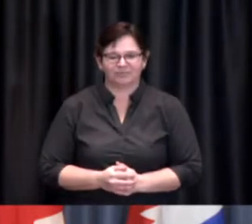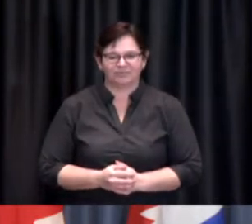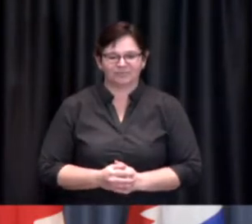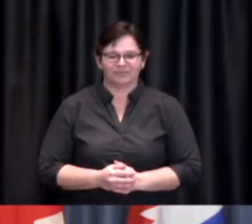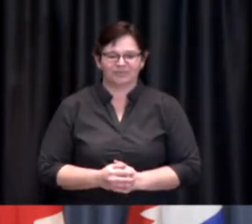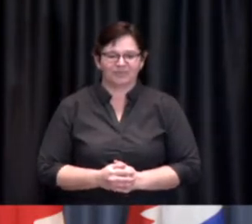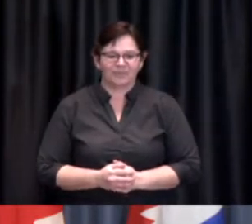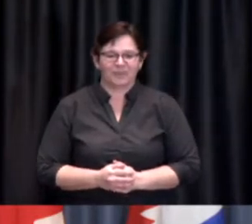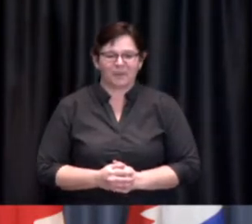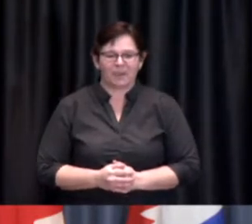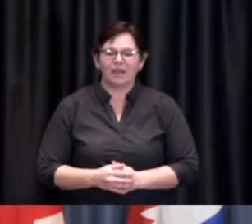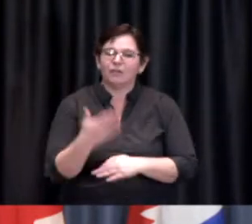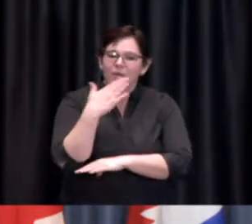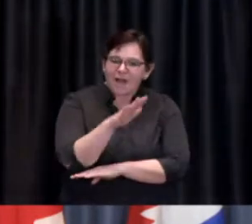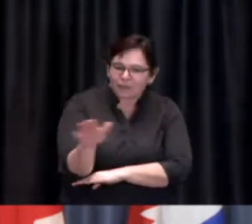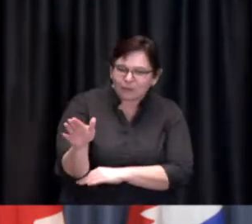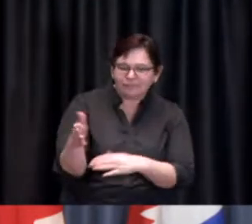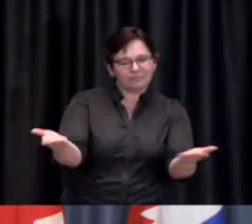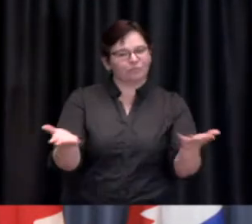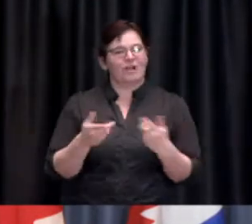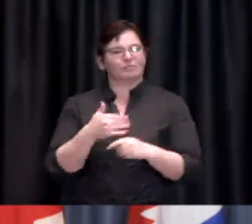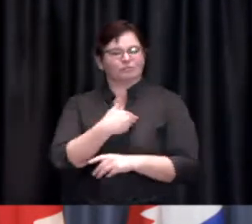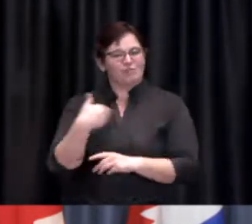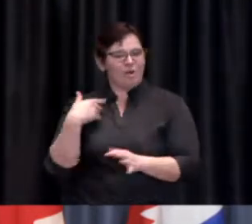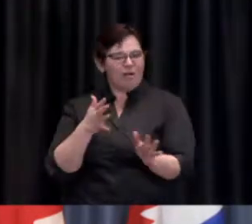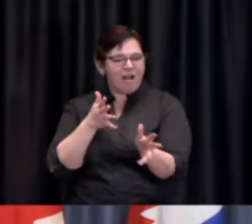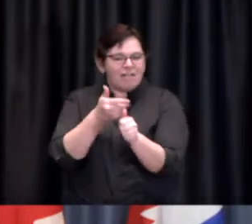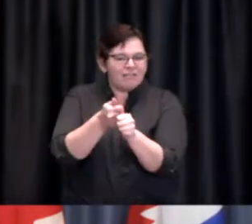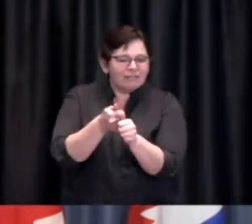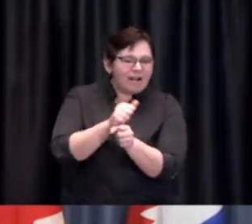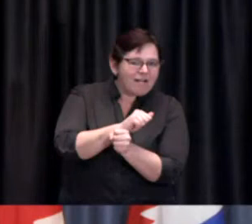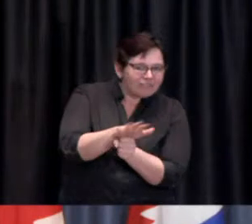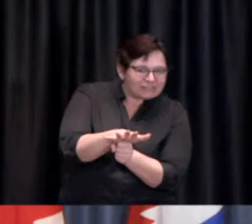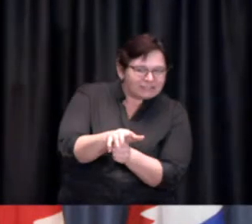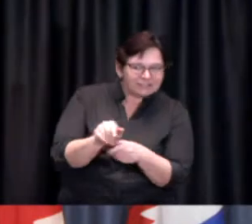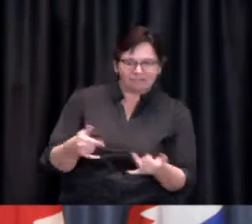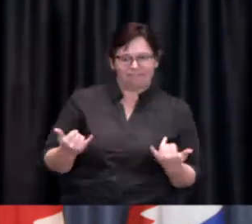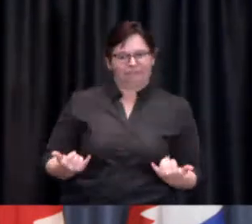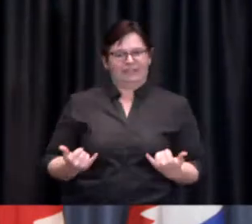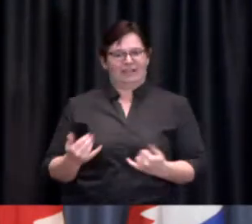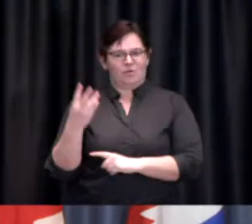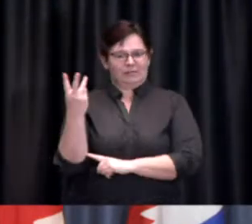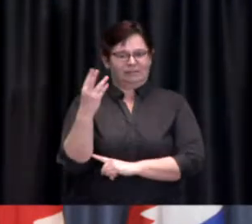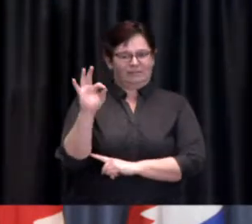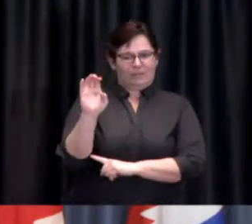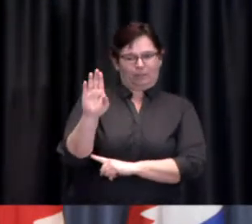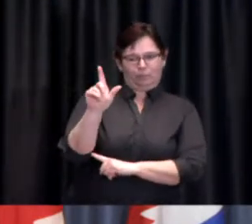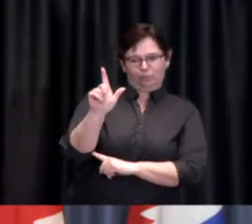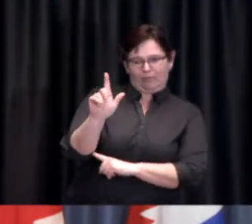Brad: Good afternoon and welcome to the City of Toronto's COVID-19 media briefing for Wednesday, February the 24th 2021.